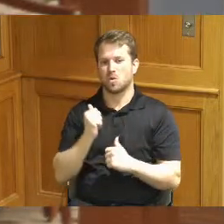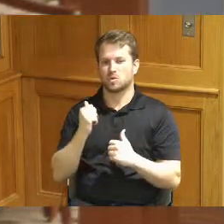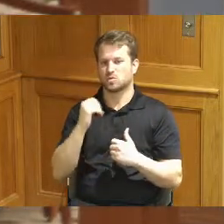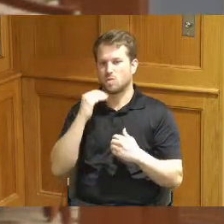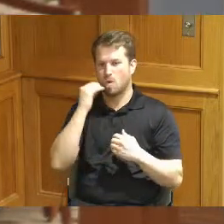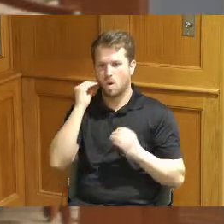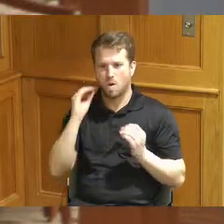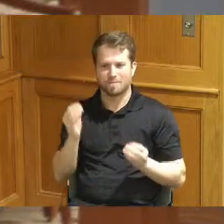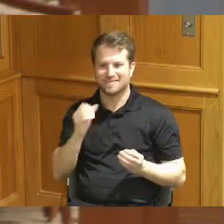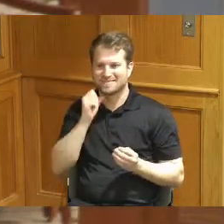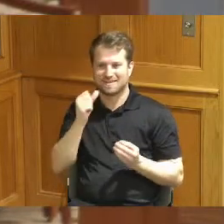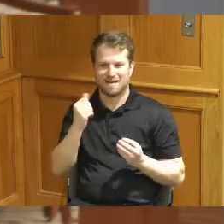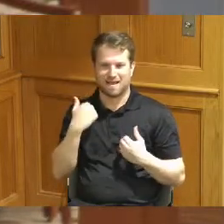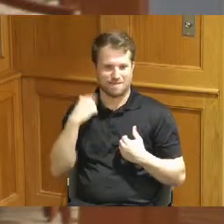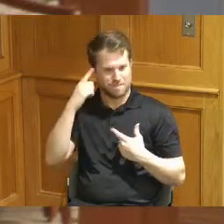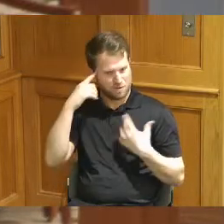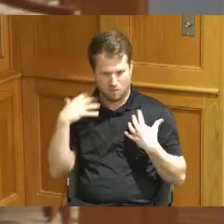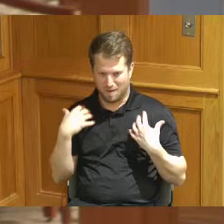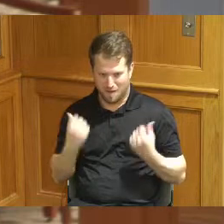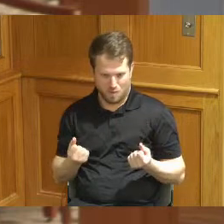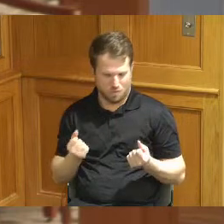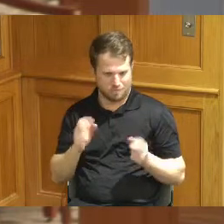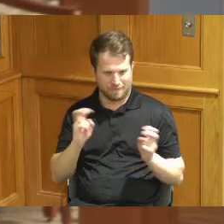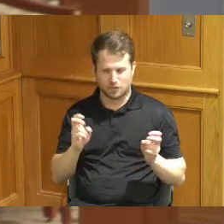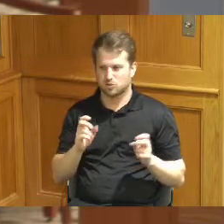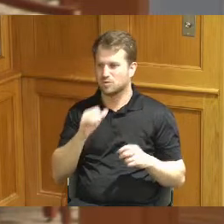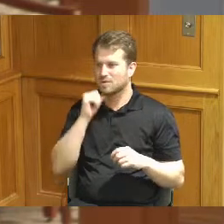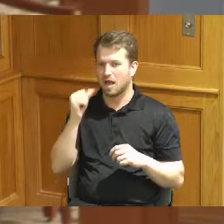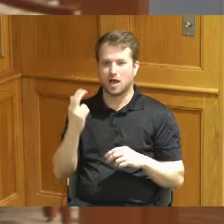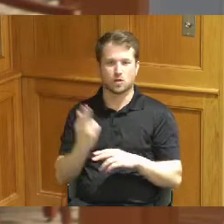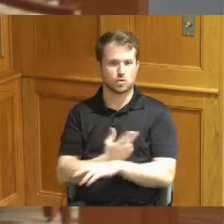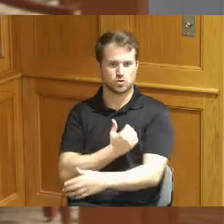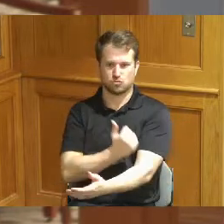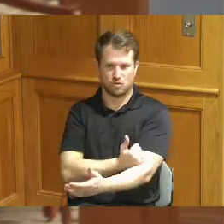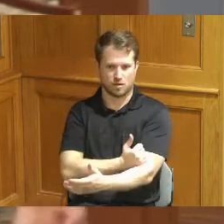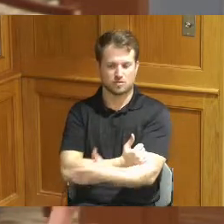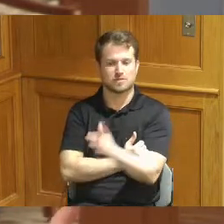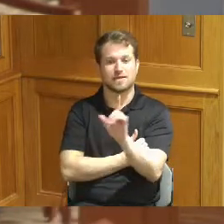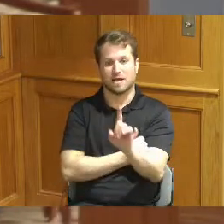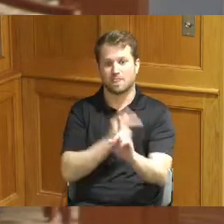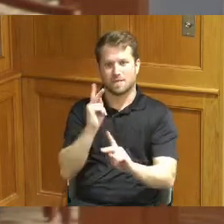are not substance abusers the the piece that are specifically sleeping outside it's higher but